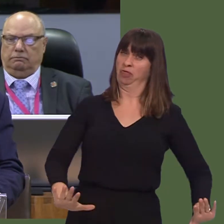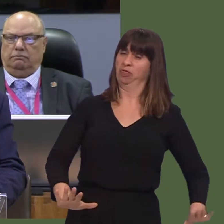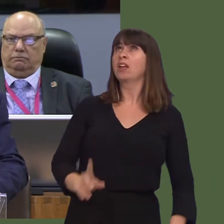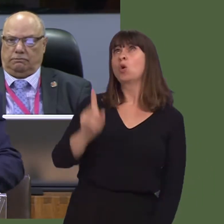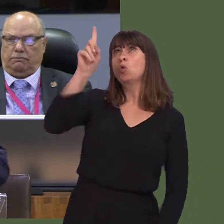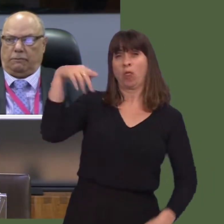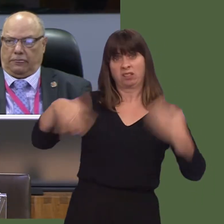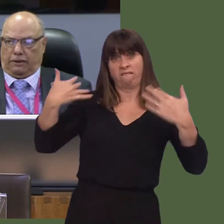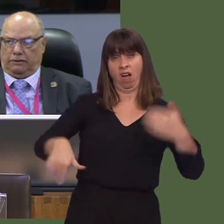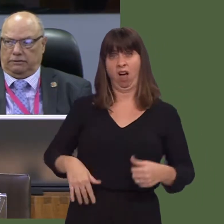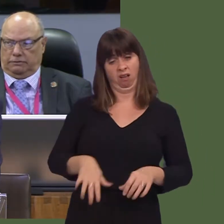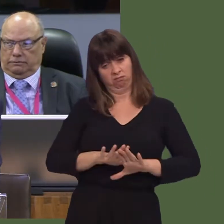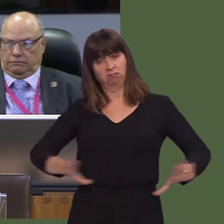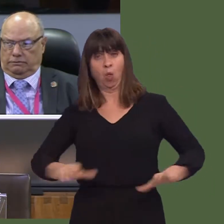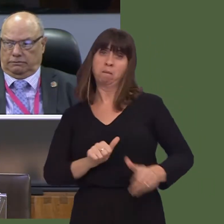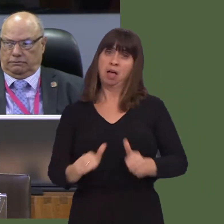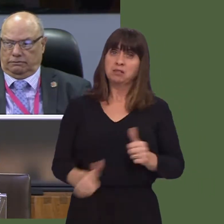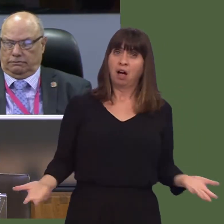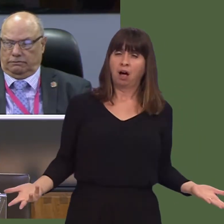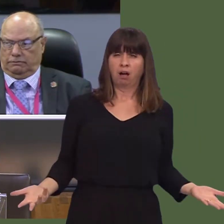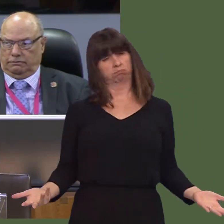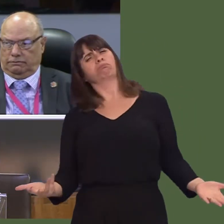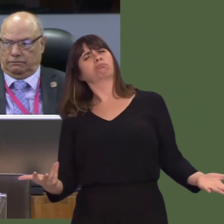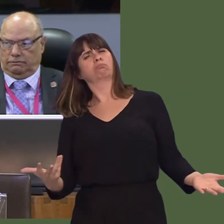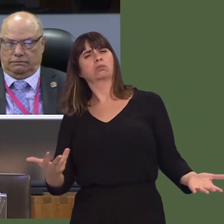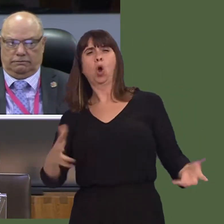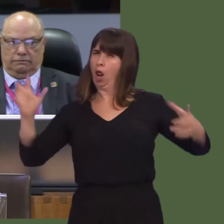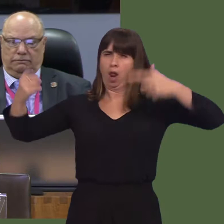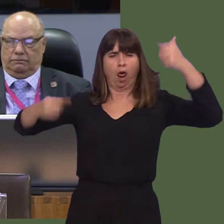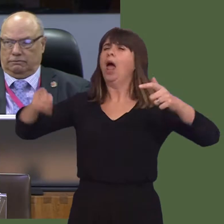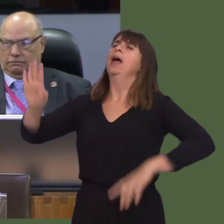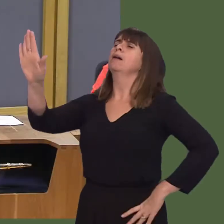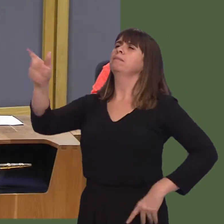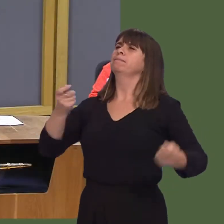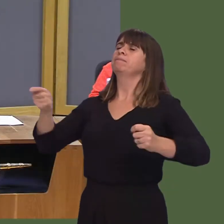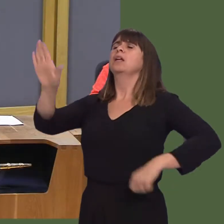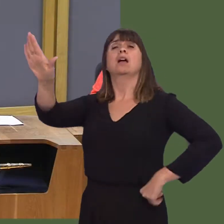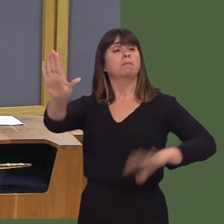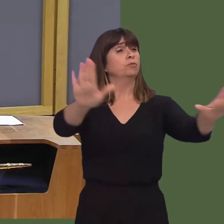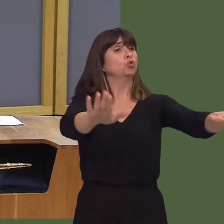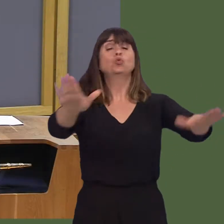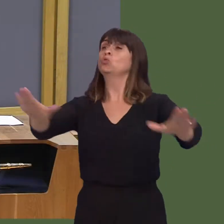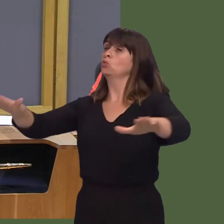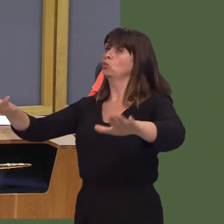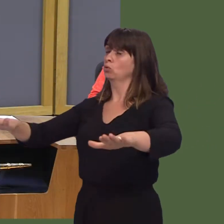add to thatóyesterday, the First Ministeró[Interruption.] Y Llywydd / The Llywydd: We do need to hear the leader of the opposition.